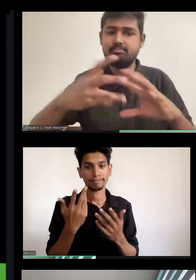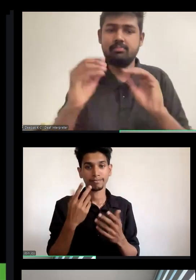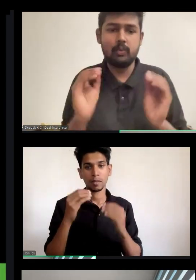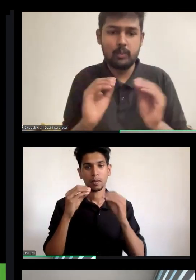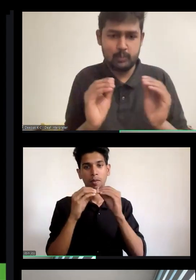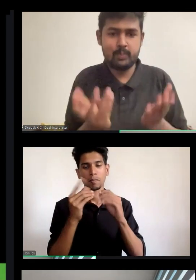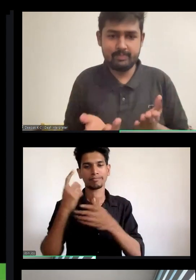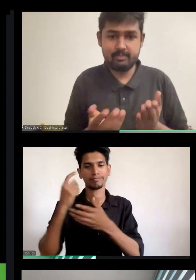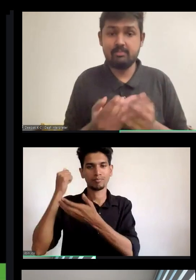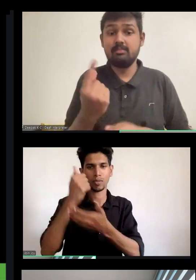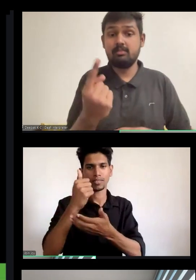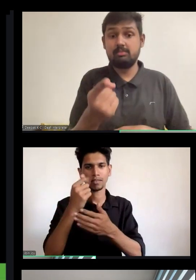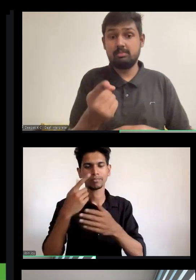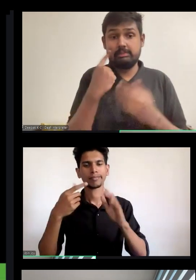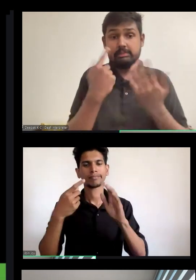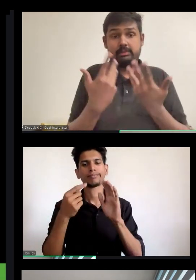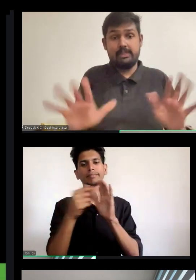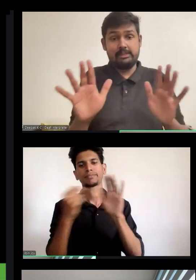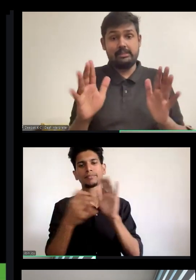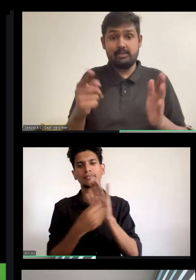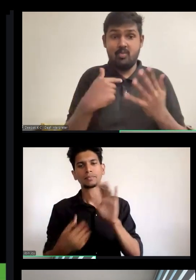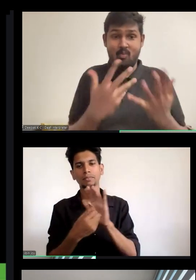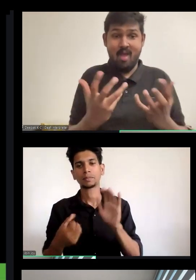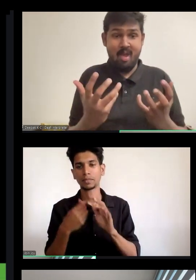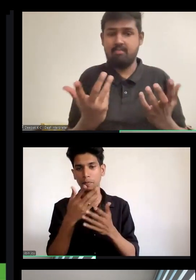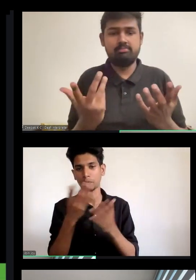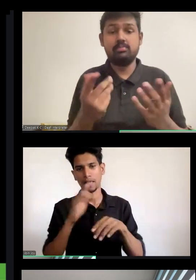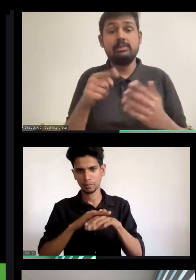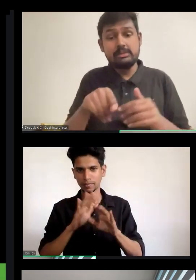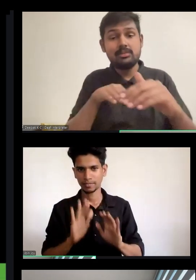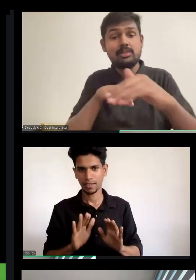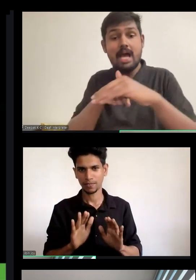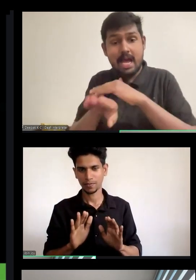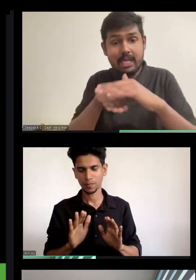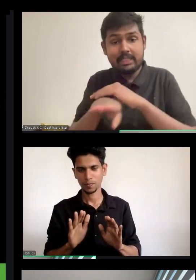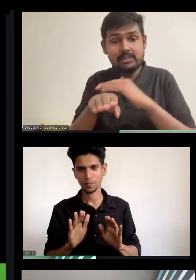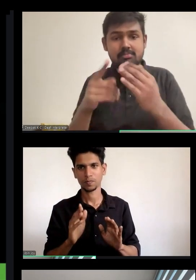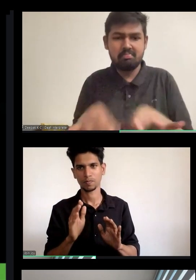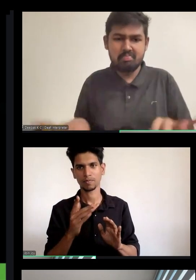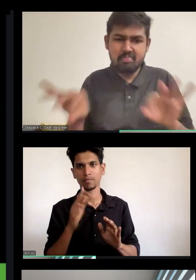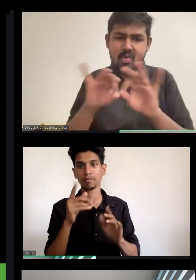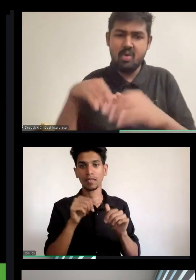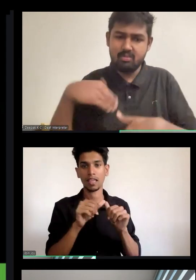And this happens because accessibility might be living in a project or a program and not as part of the infrastructure.